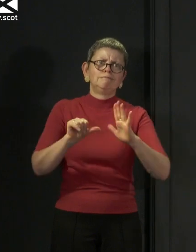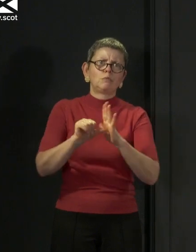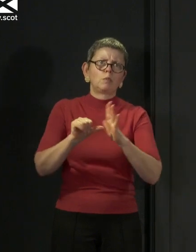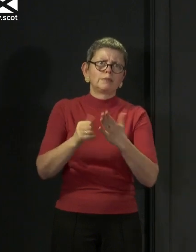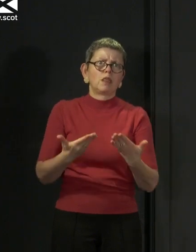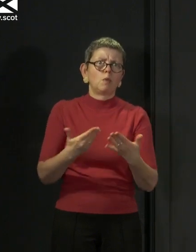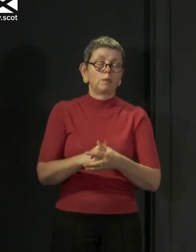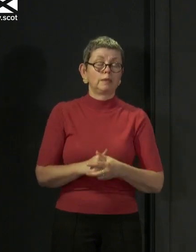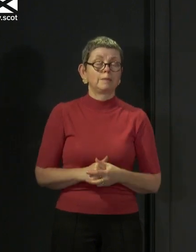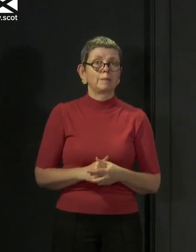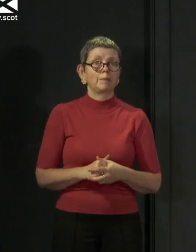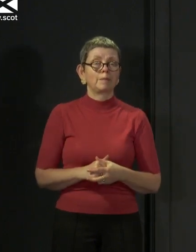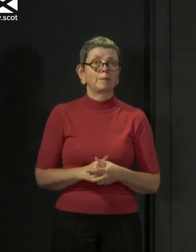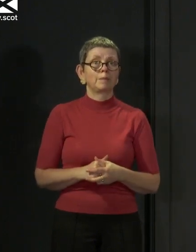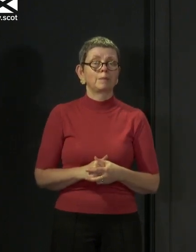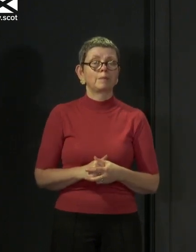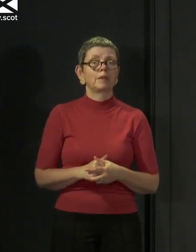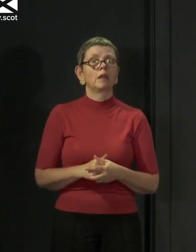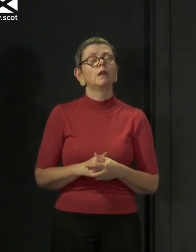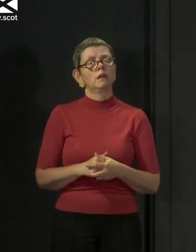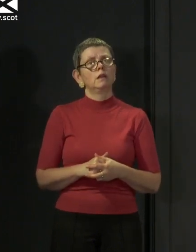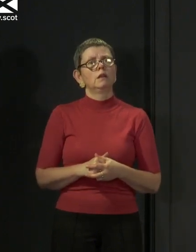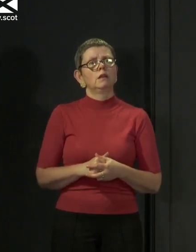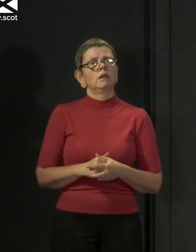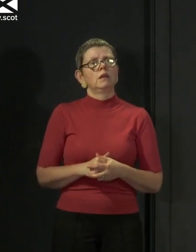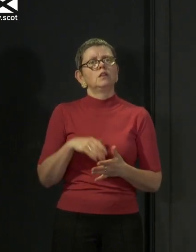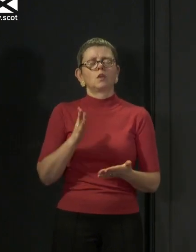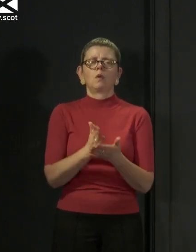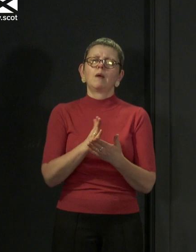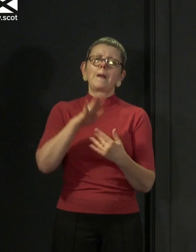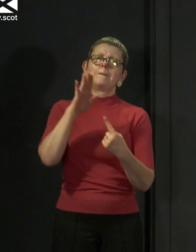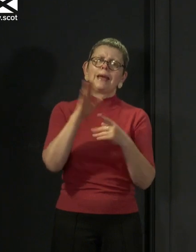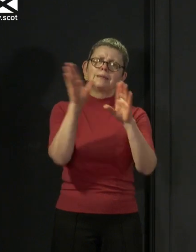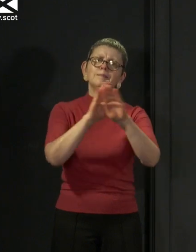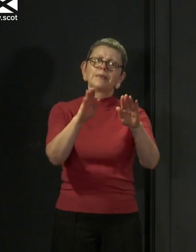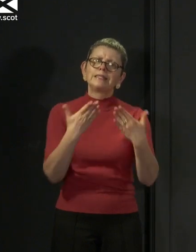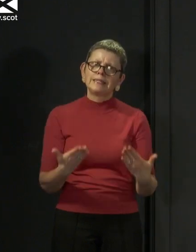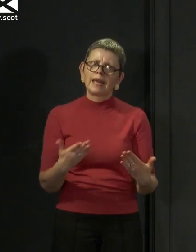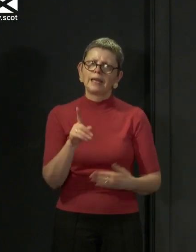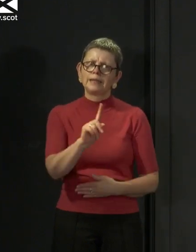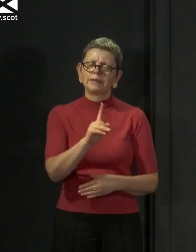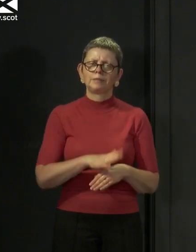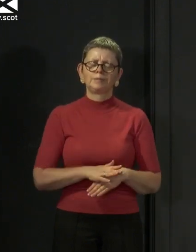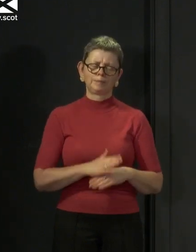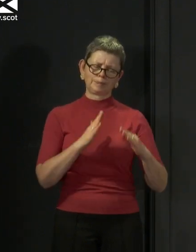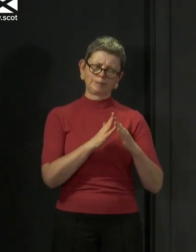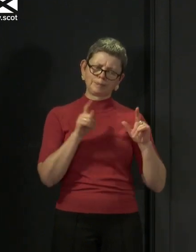I want to close by reiterating my main message for today, about the importance of staying at home.